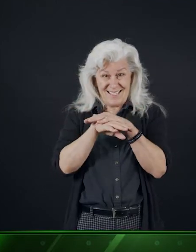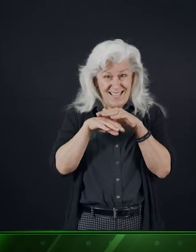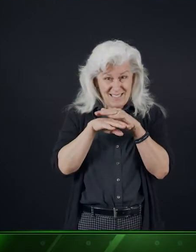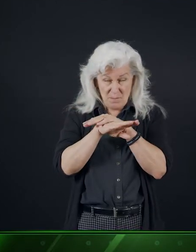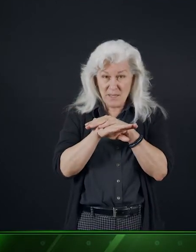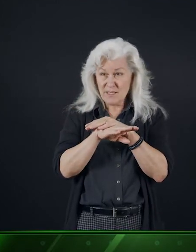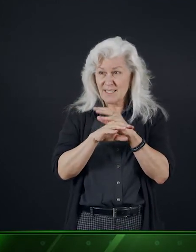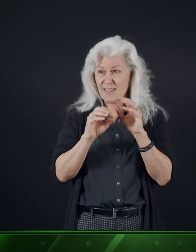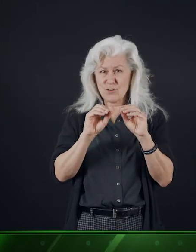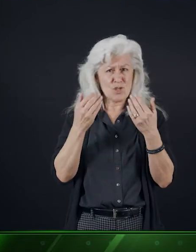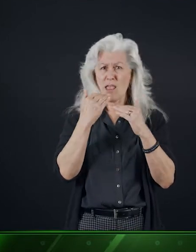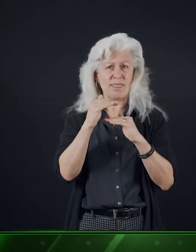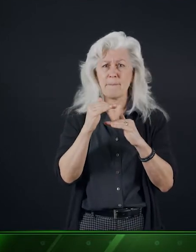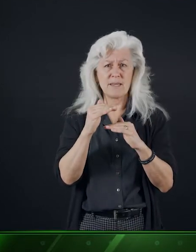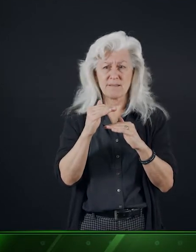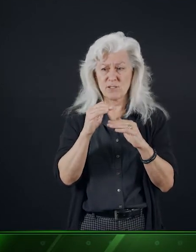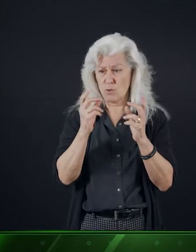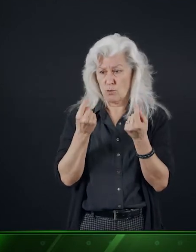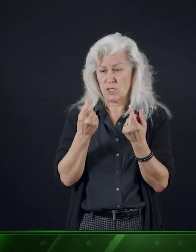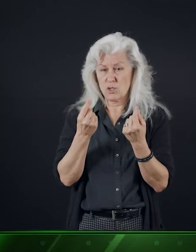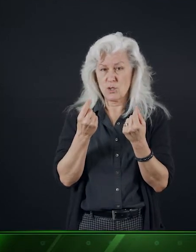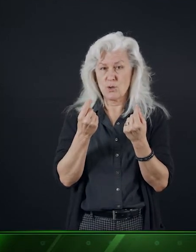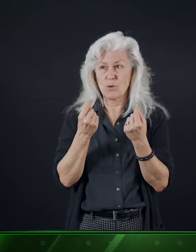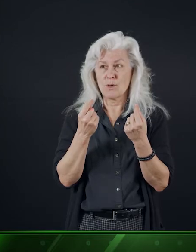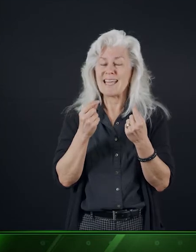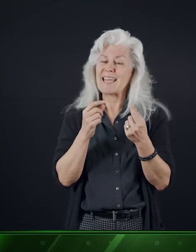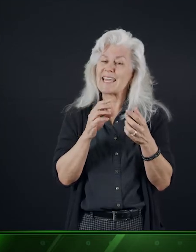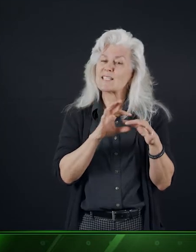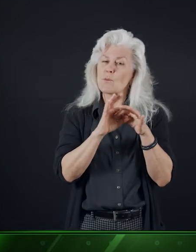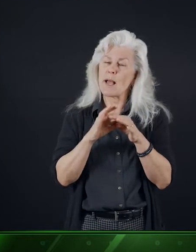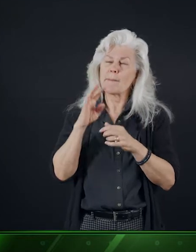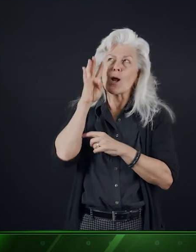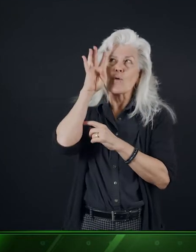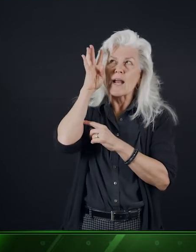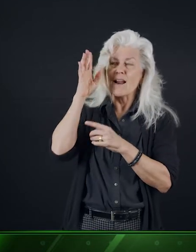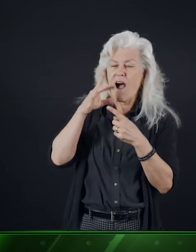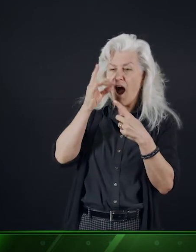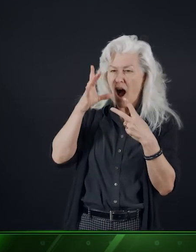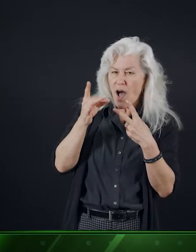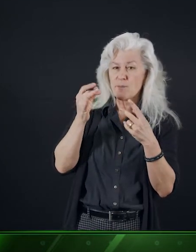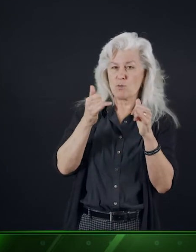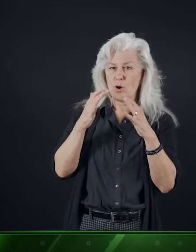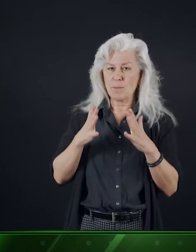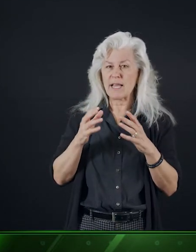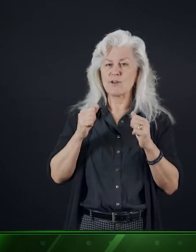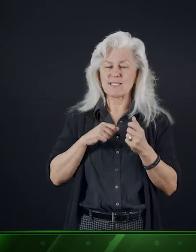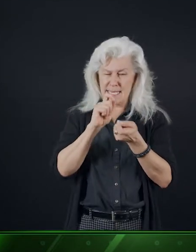It's about creating a suite of options where players can tailor the Sea of Thieves experience for themselves.